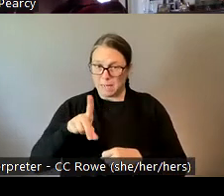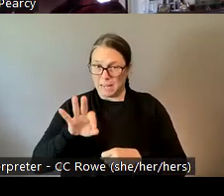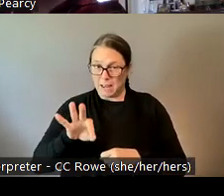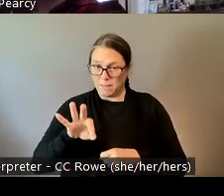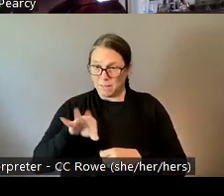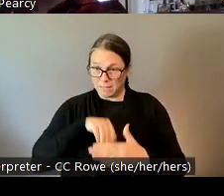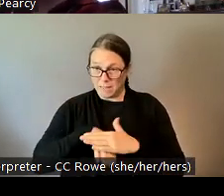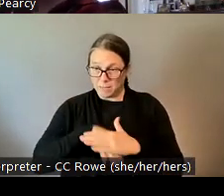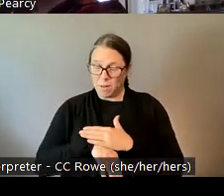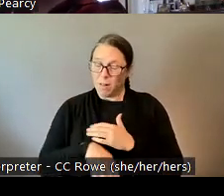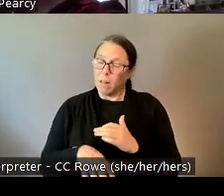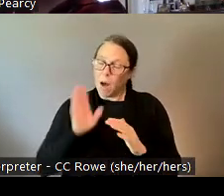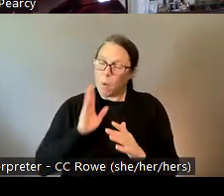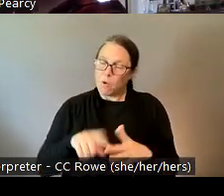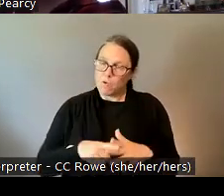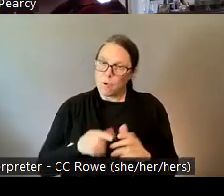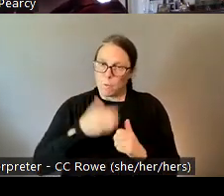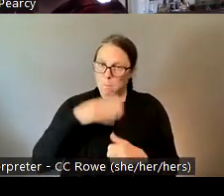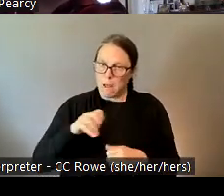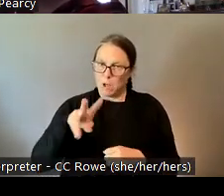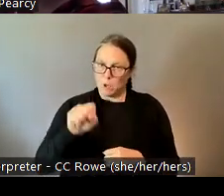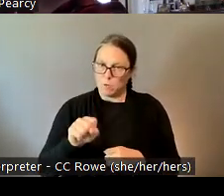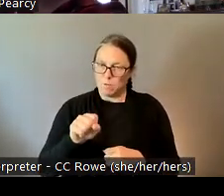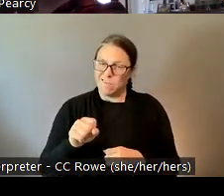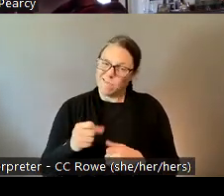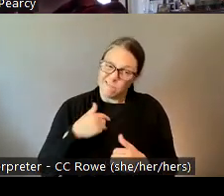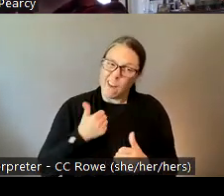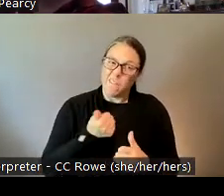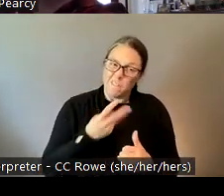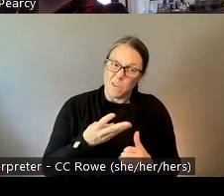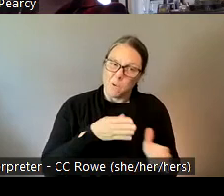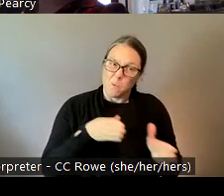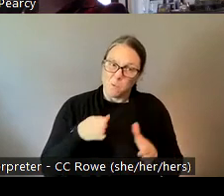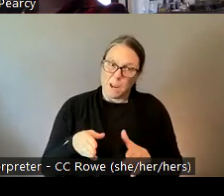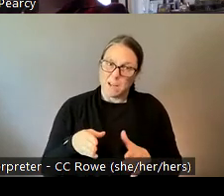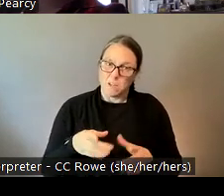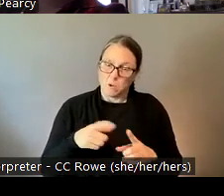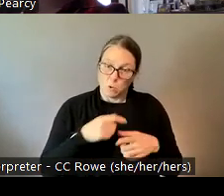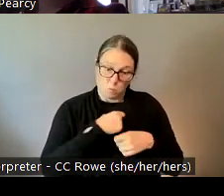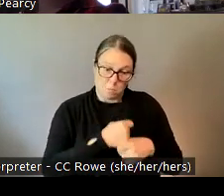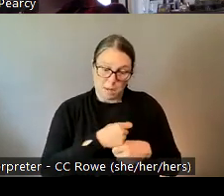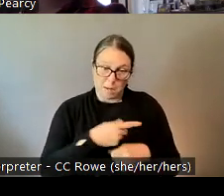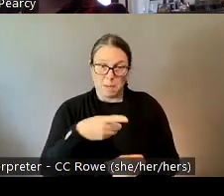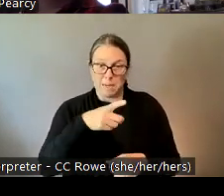Which is there are a couple of ways to create PDFs, which will absolutely guarantee them to be inaccessible.